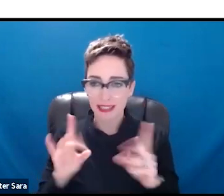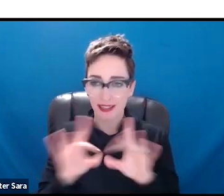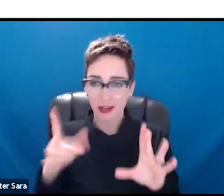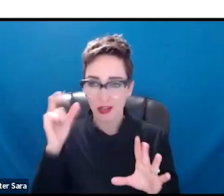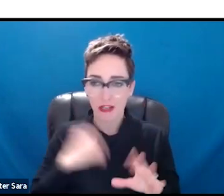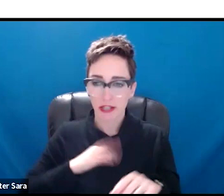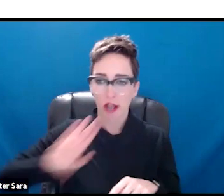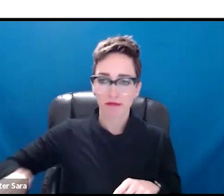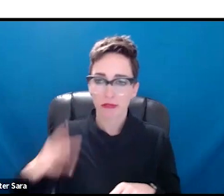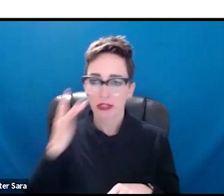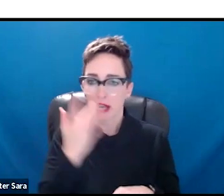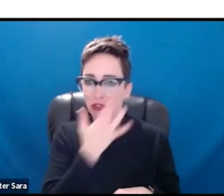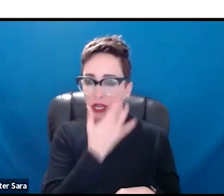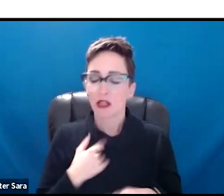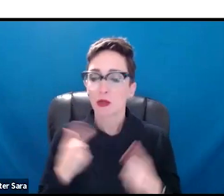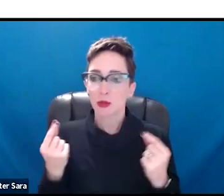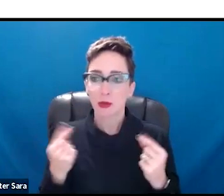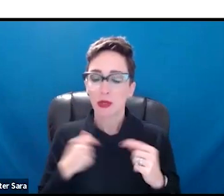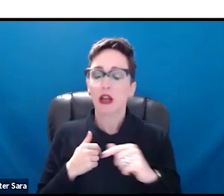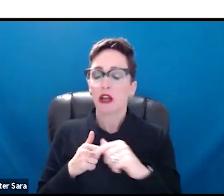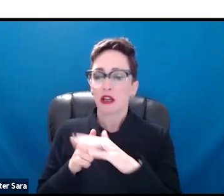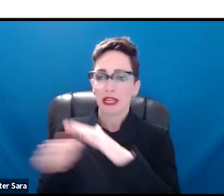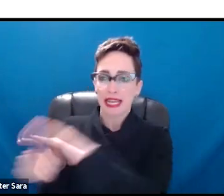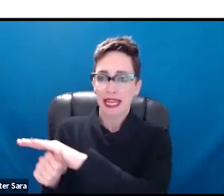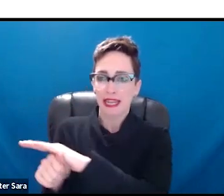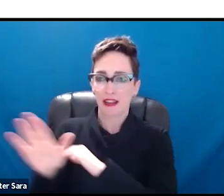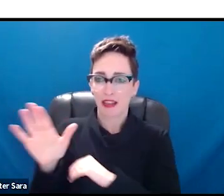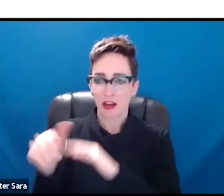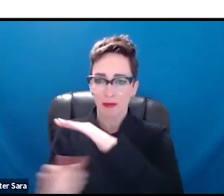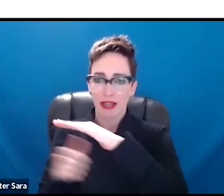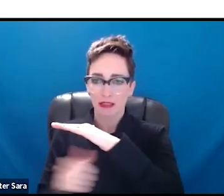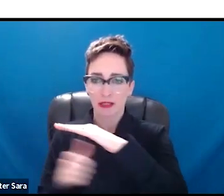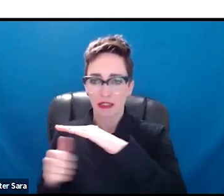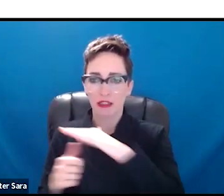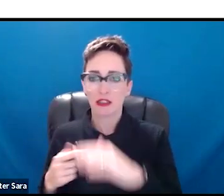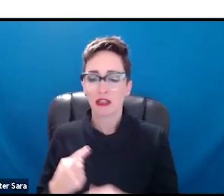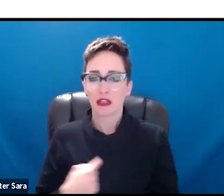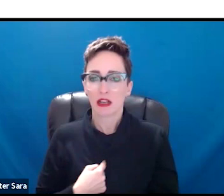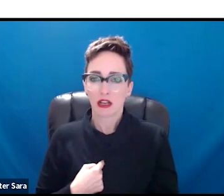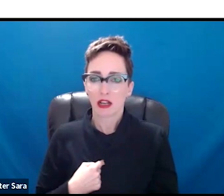and hid in their basement. I was catatonic for several weeks